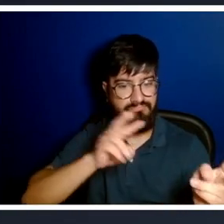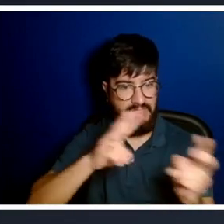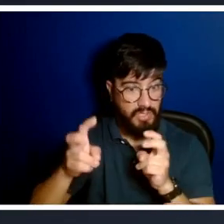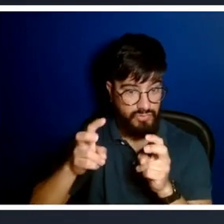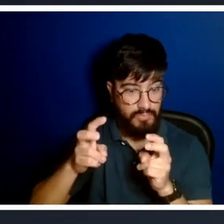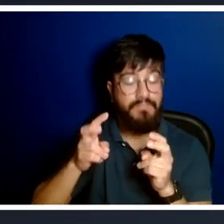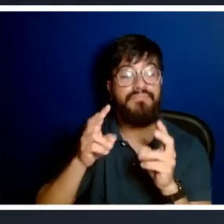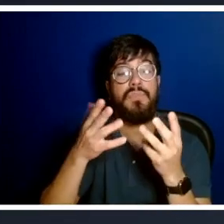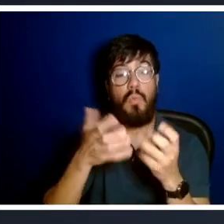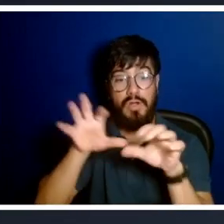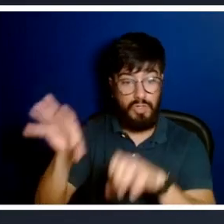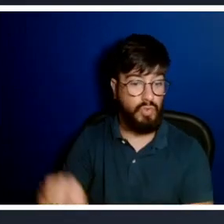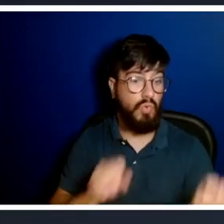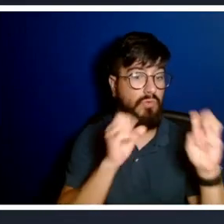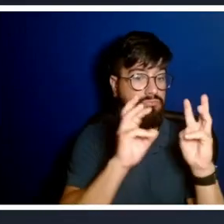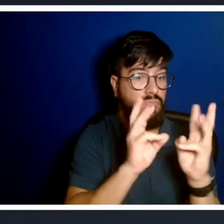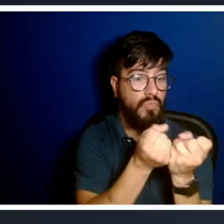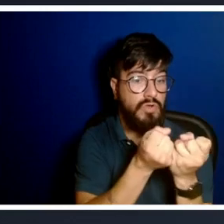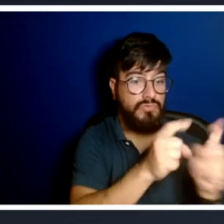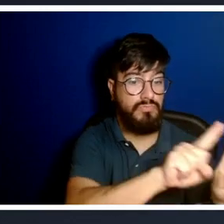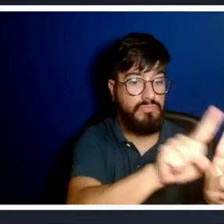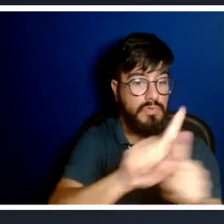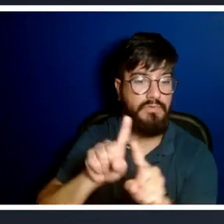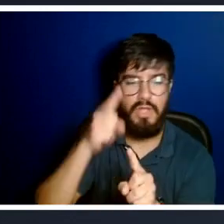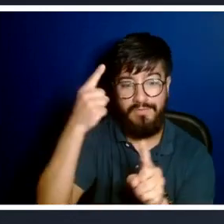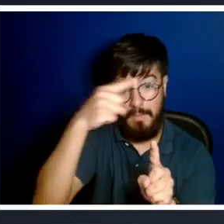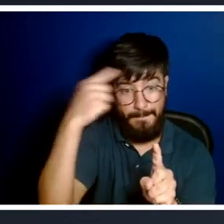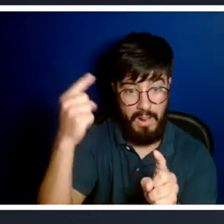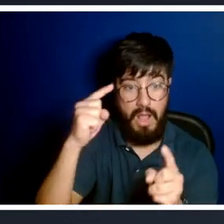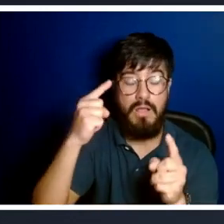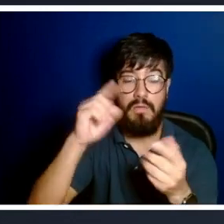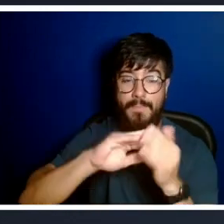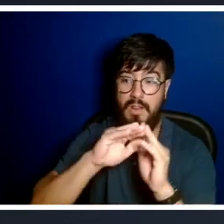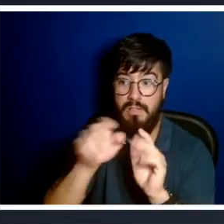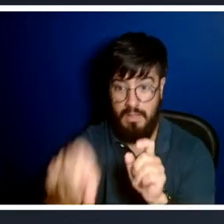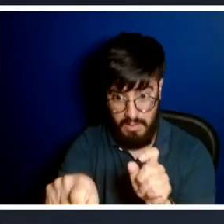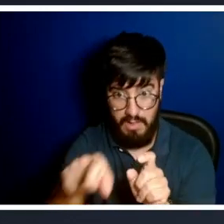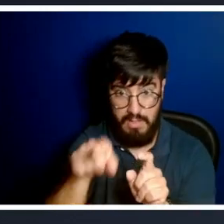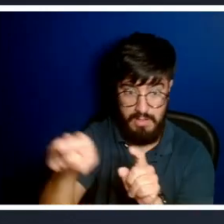better connect with the environment and with the outdoors and with nature in the city.